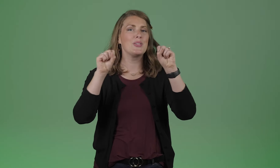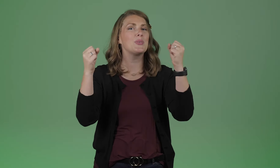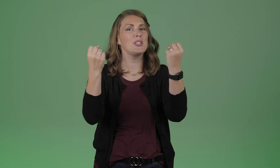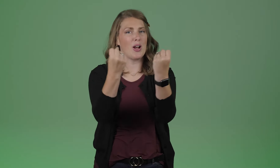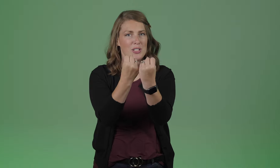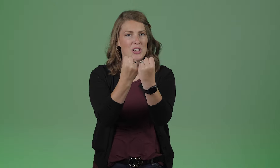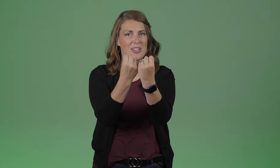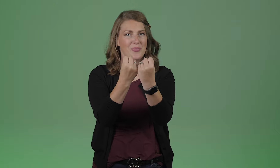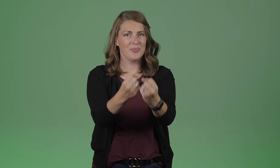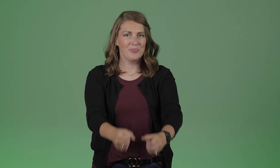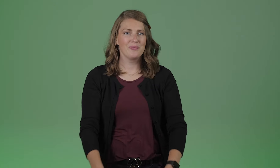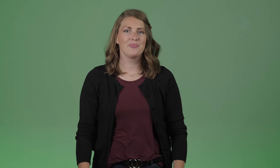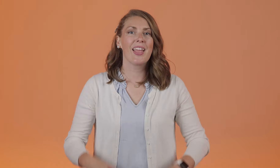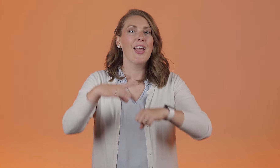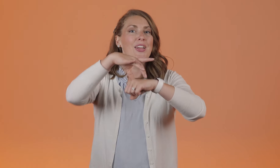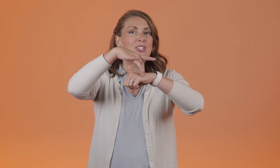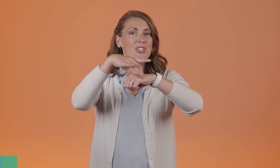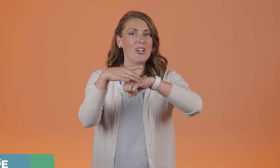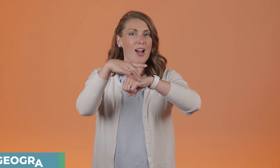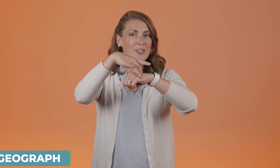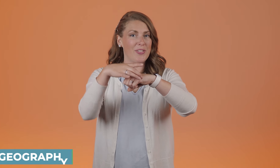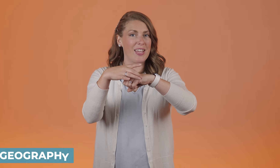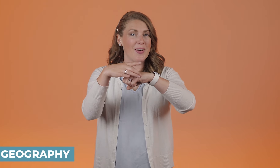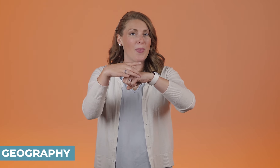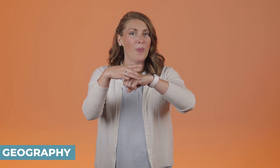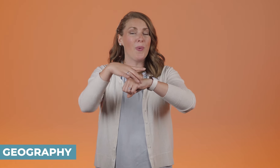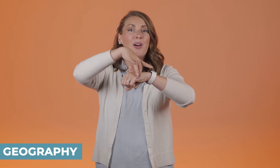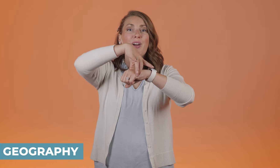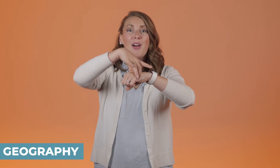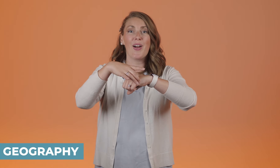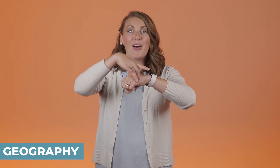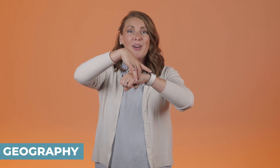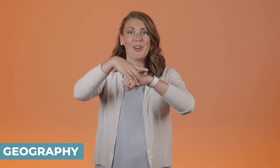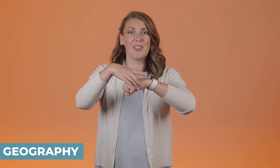SOCIOLOGY GEOGRAPHY or EARTH